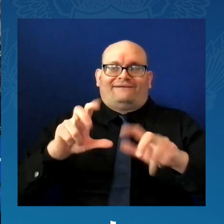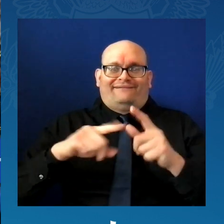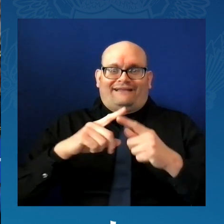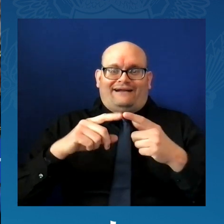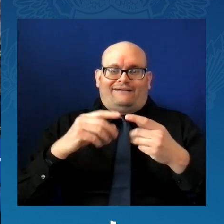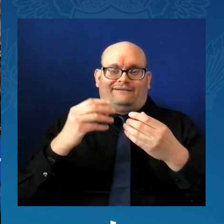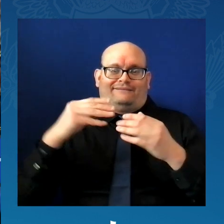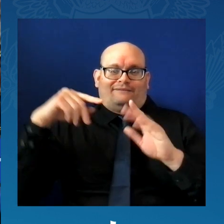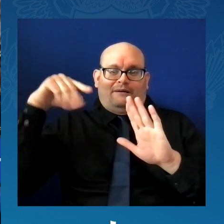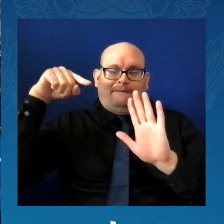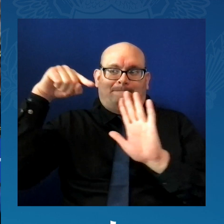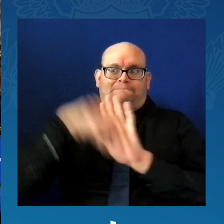to be more conservative.